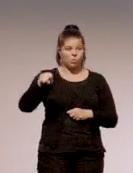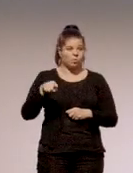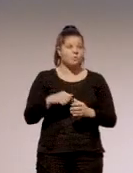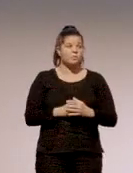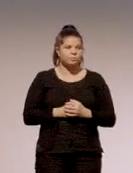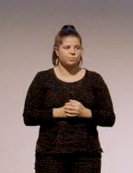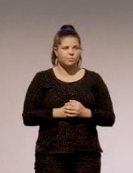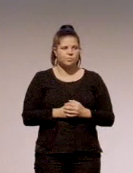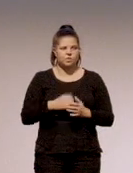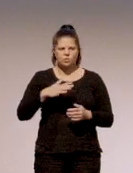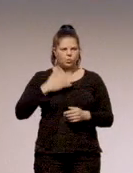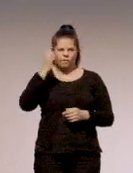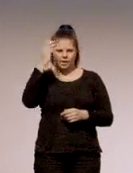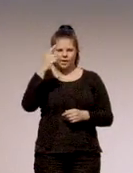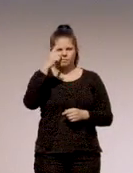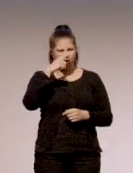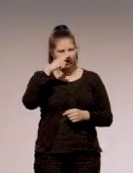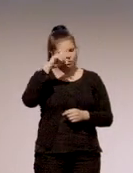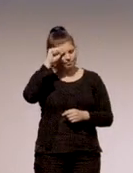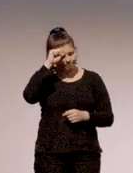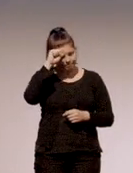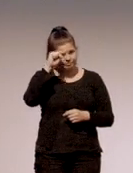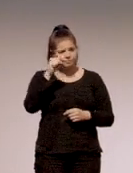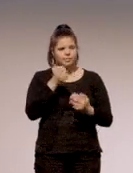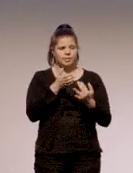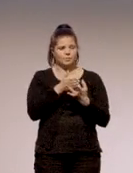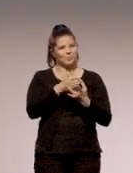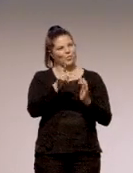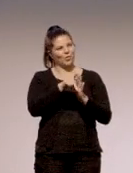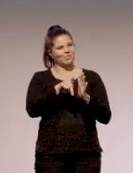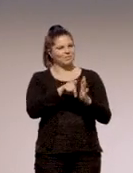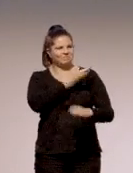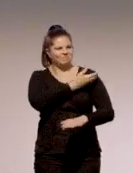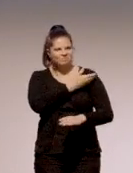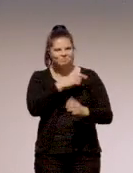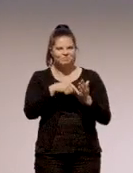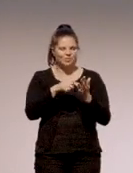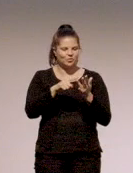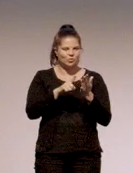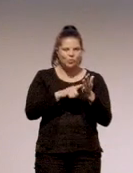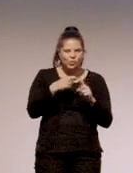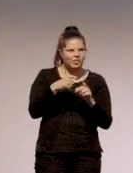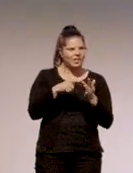proud to create the accessibility policy and the toolkit as well. I'm happy to take some questions now if you have any.